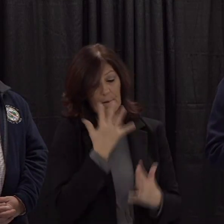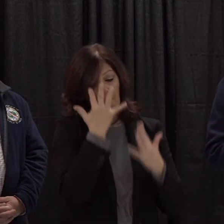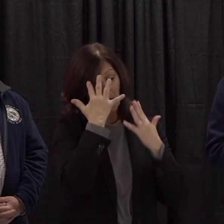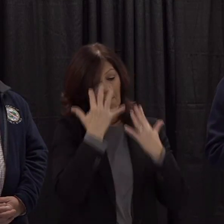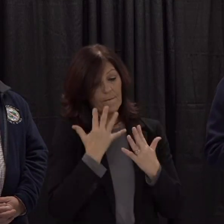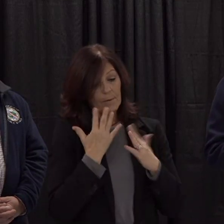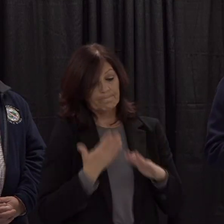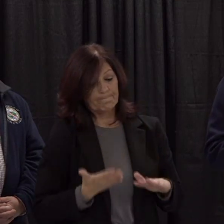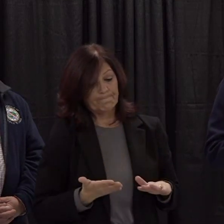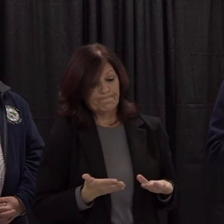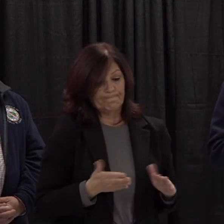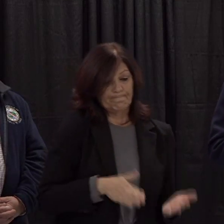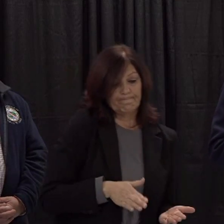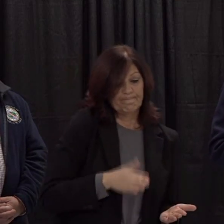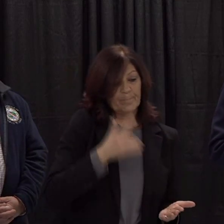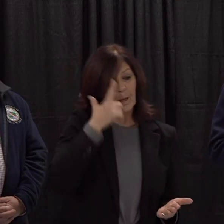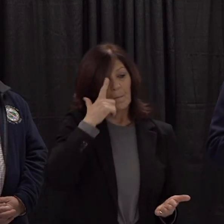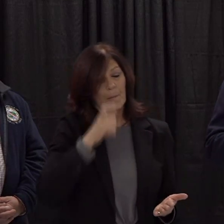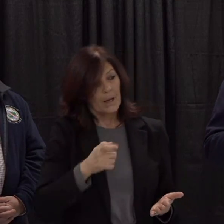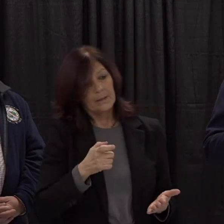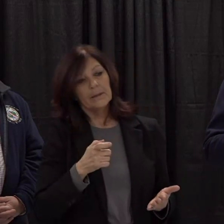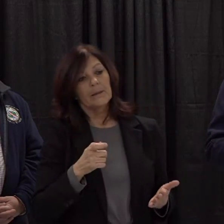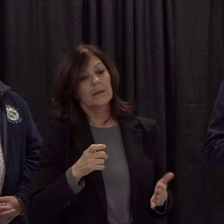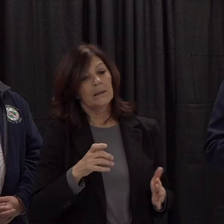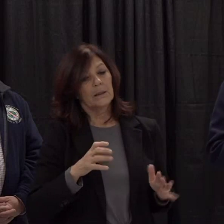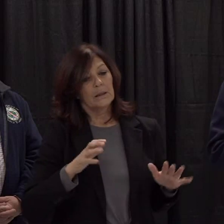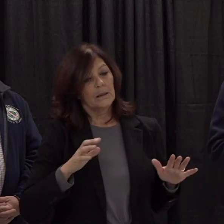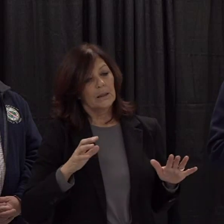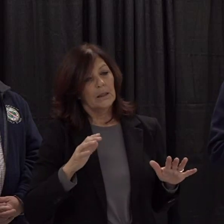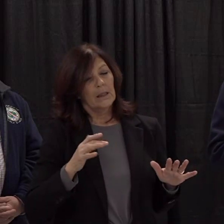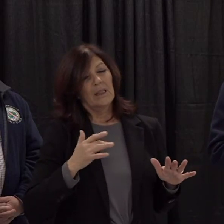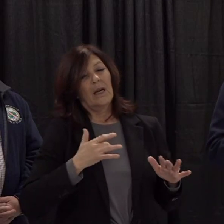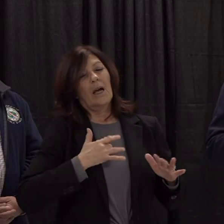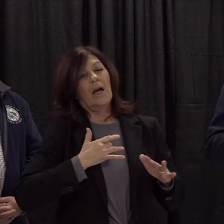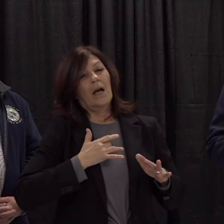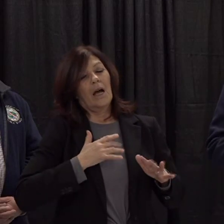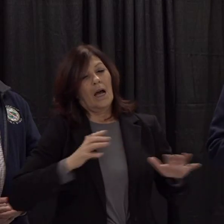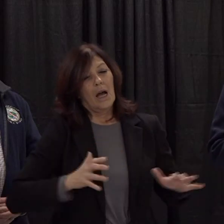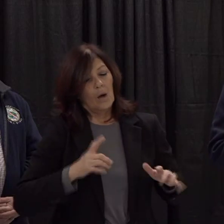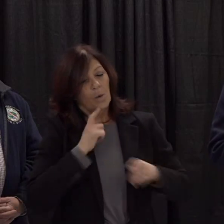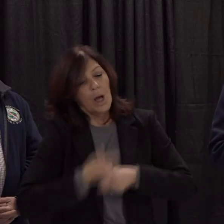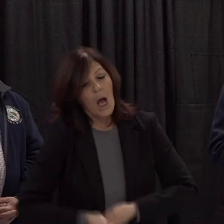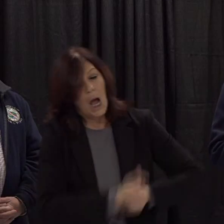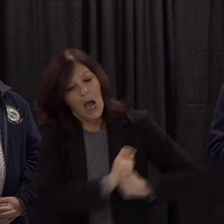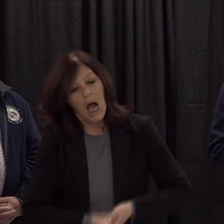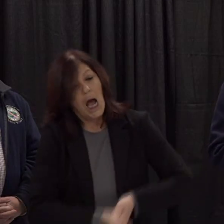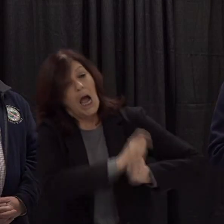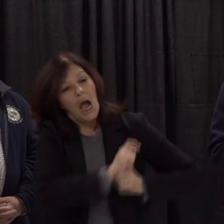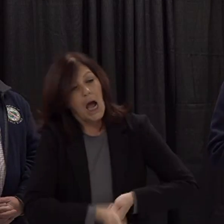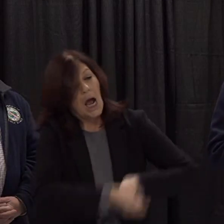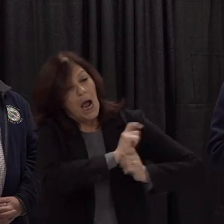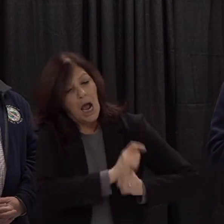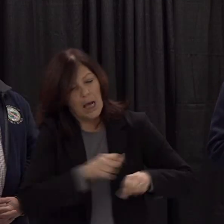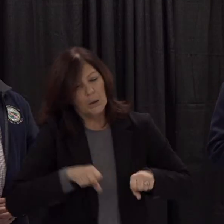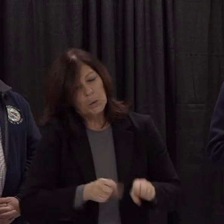perished as a result of exertion, having cardiac events associated with snow shoveling and snow blowing.